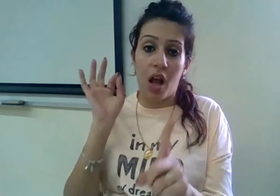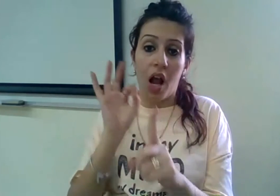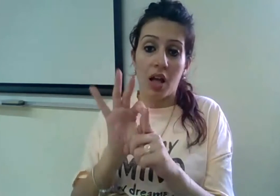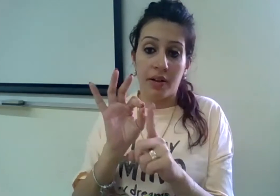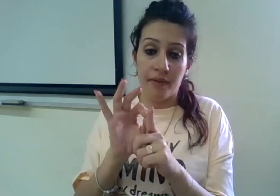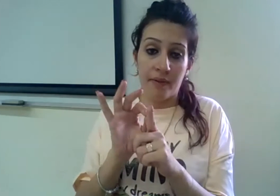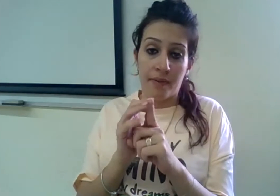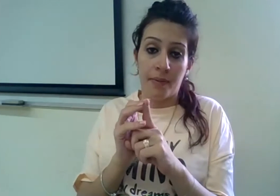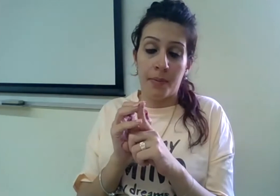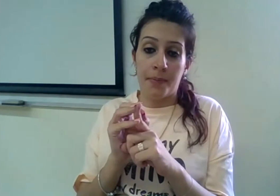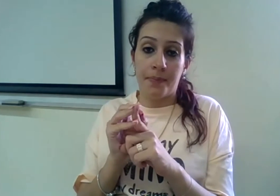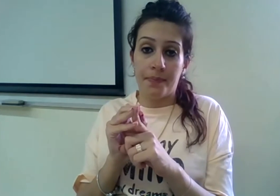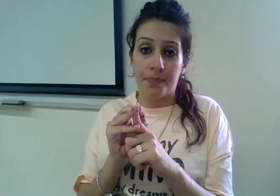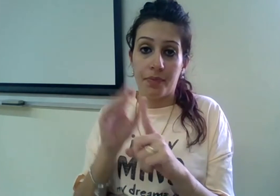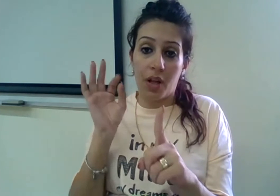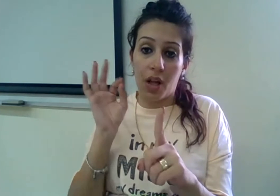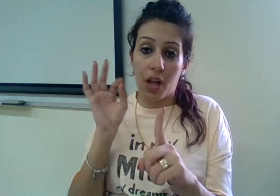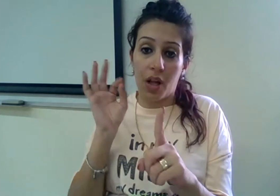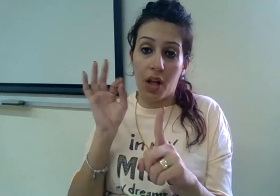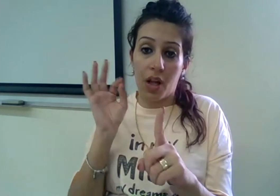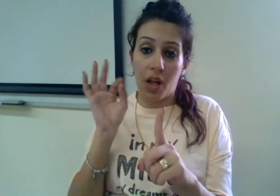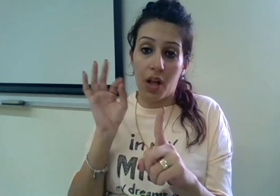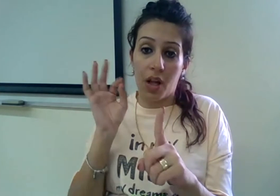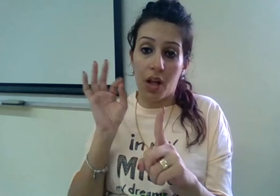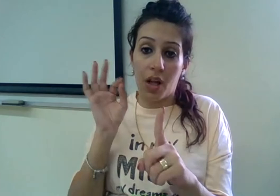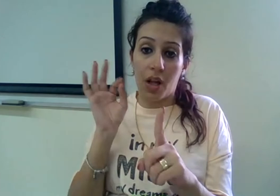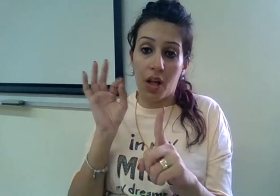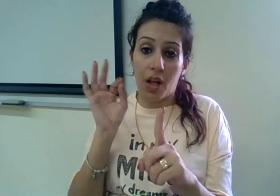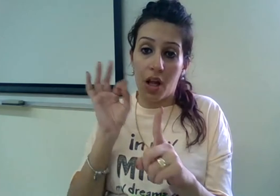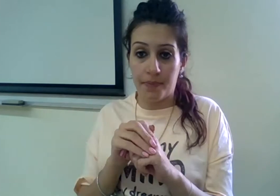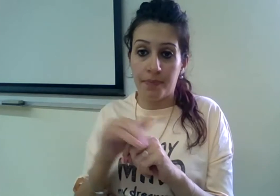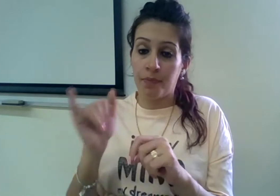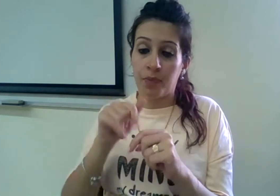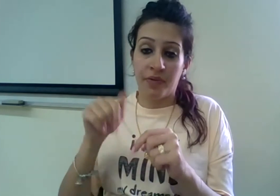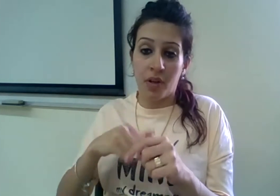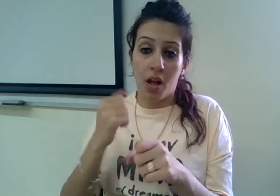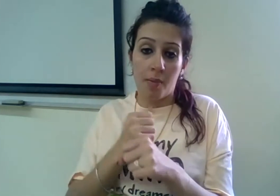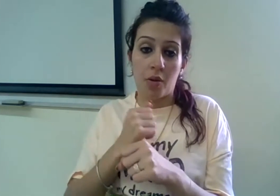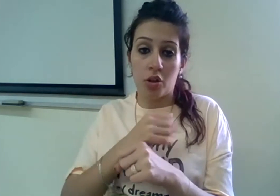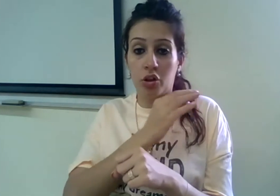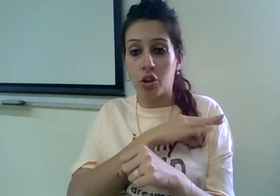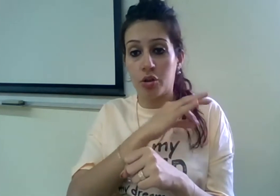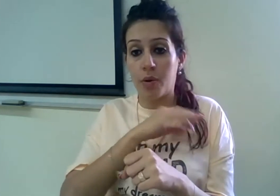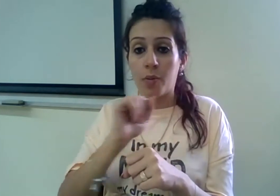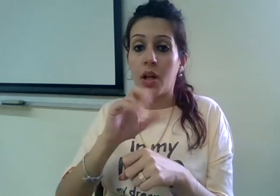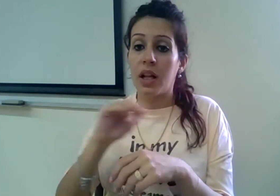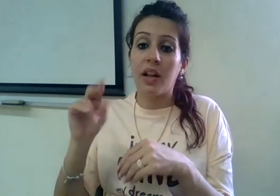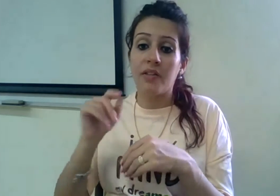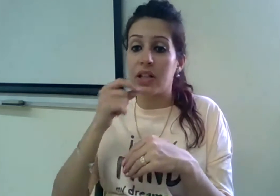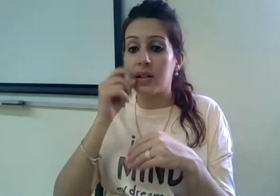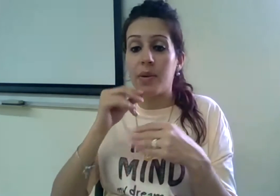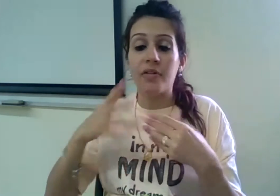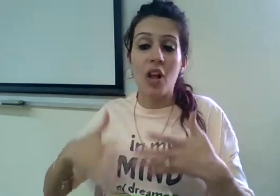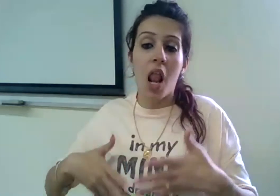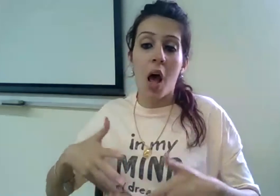Are there any resources or standard operating procedures to enable parents in countries with limited resources to do so?